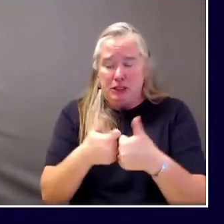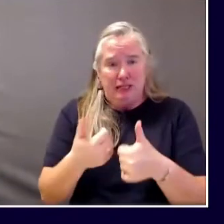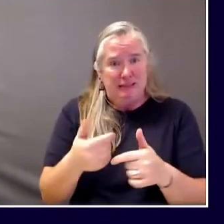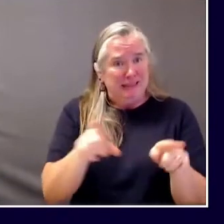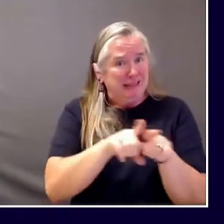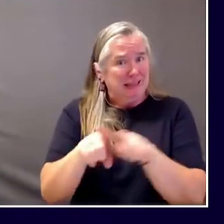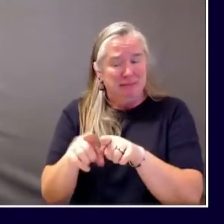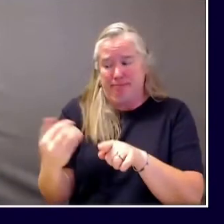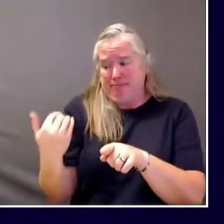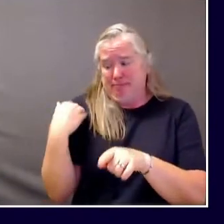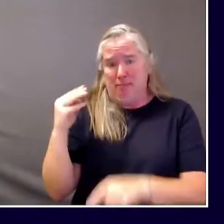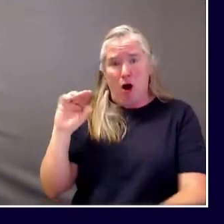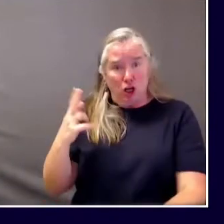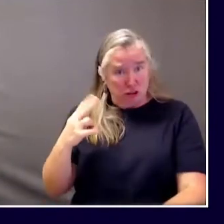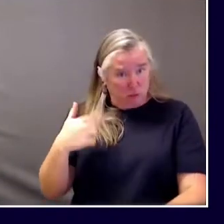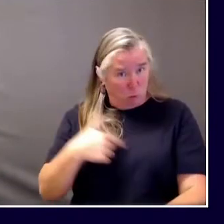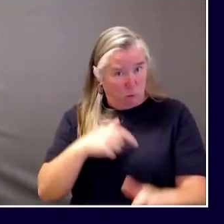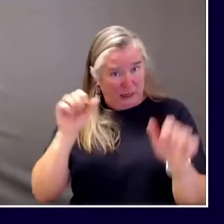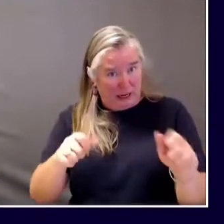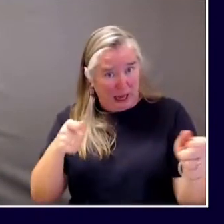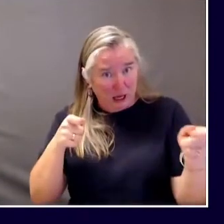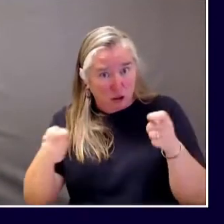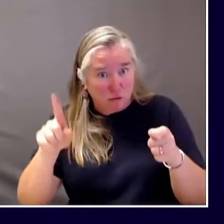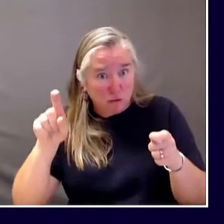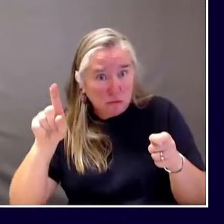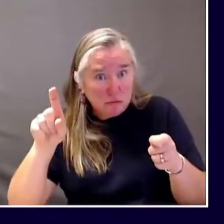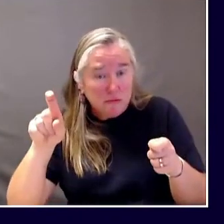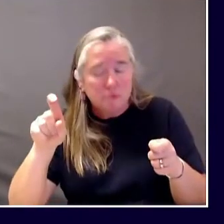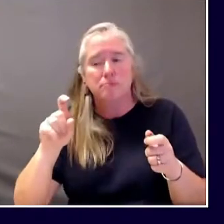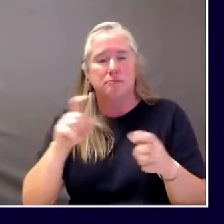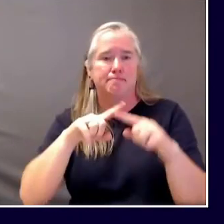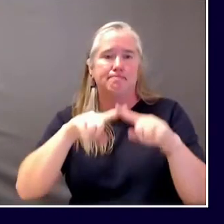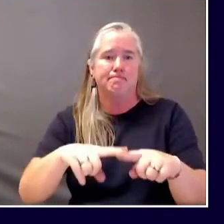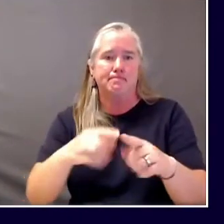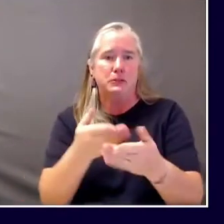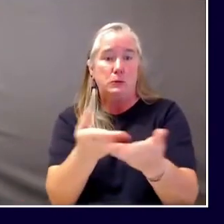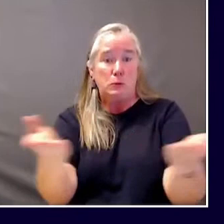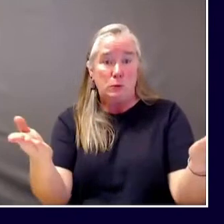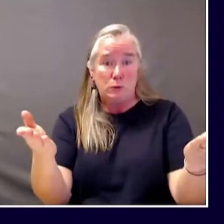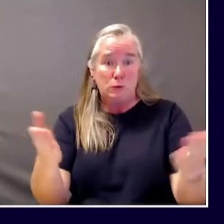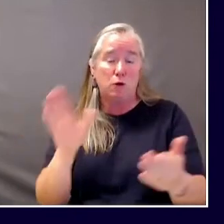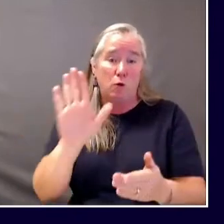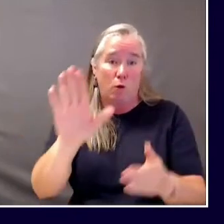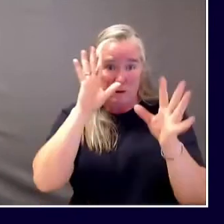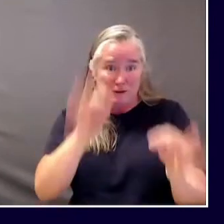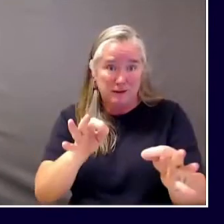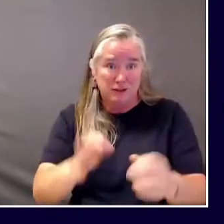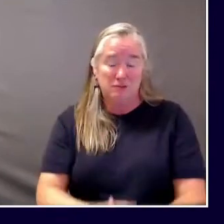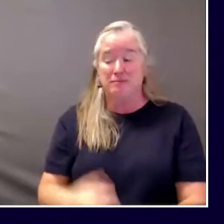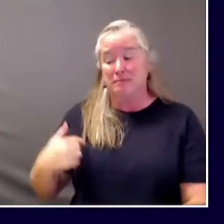any answer depends on every one